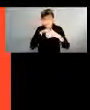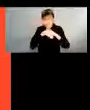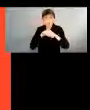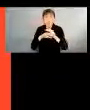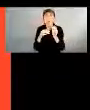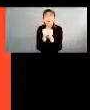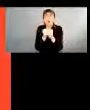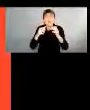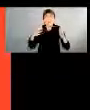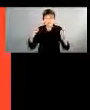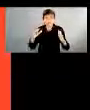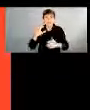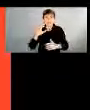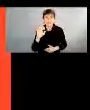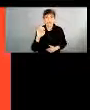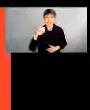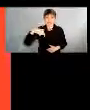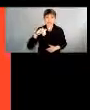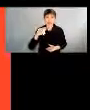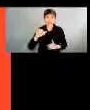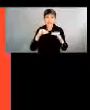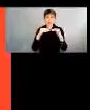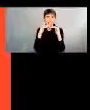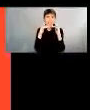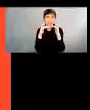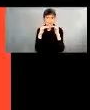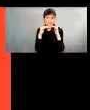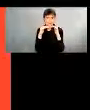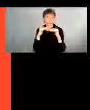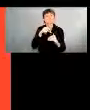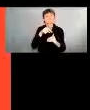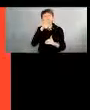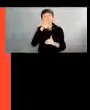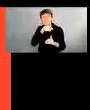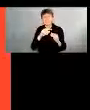working definition of equity. And I say working definition because it’s an ongoing process